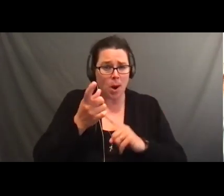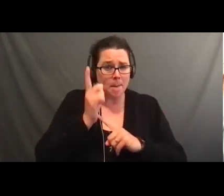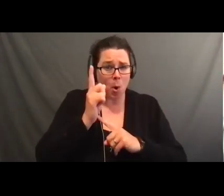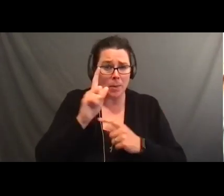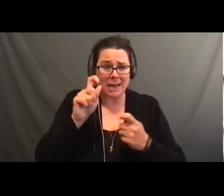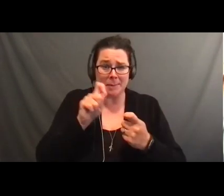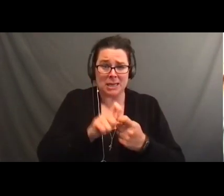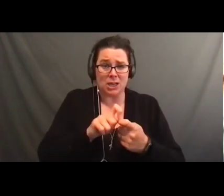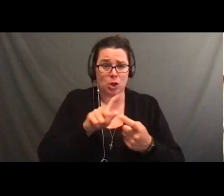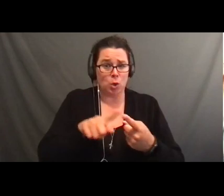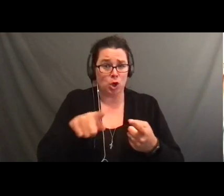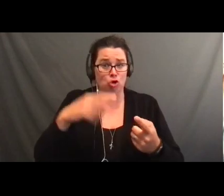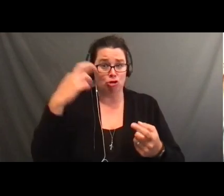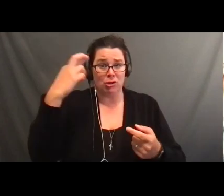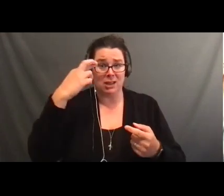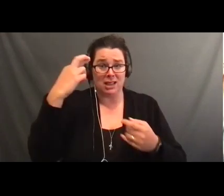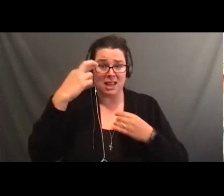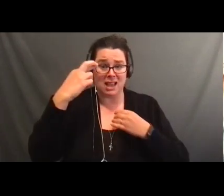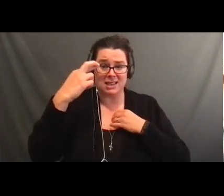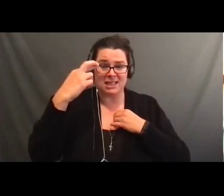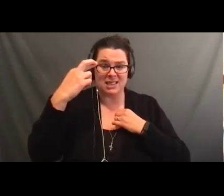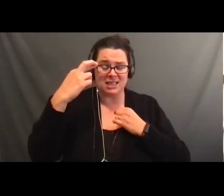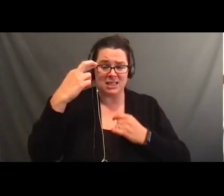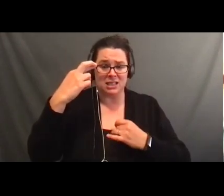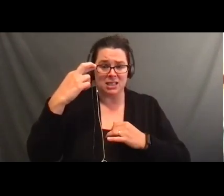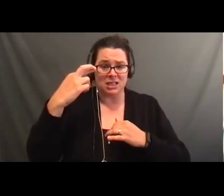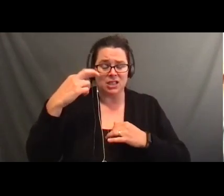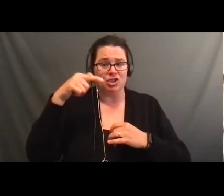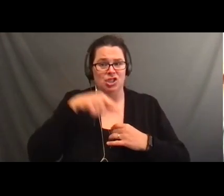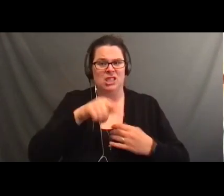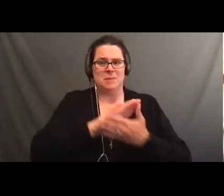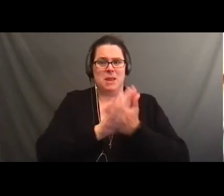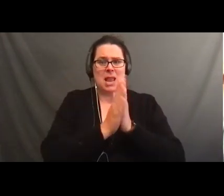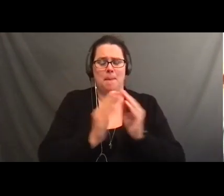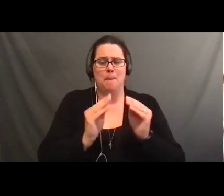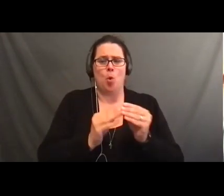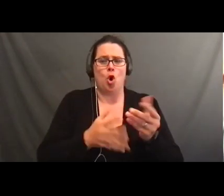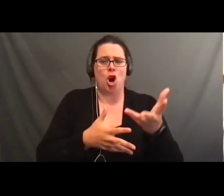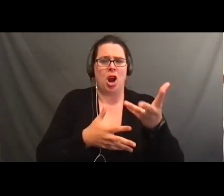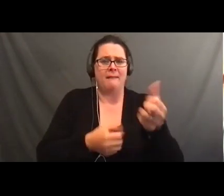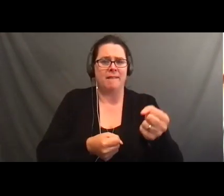realized that she had become much more confident than she once was?